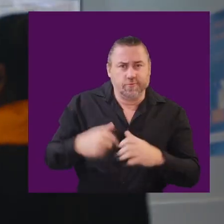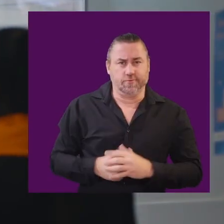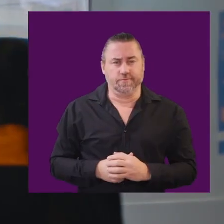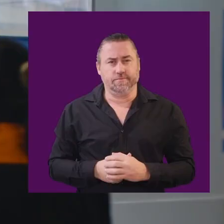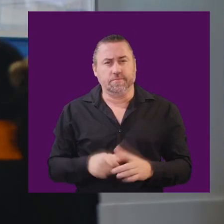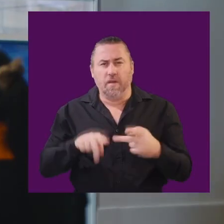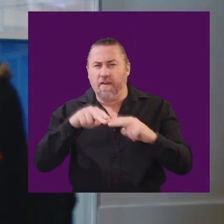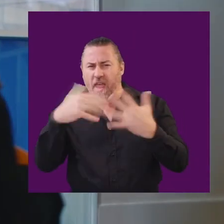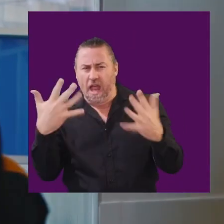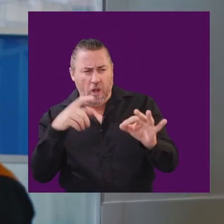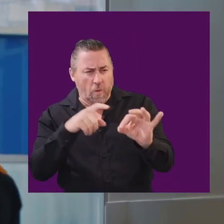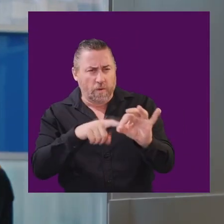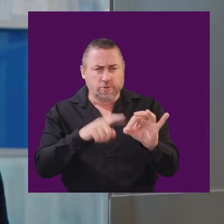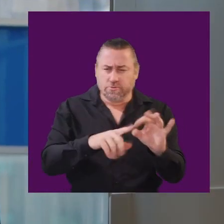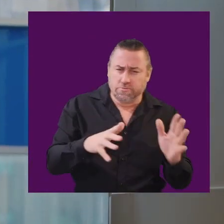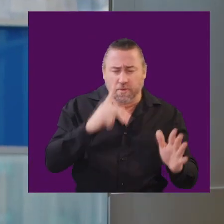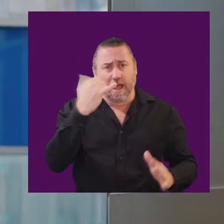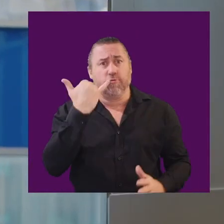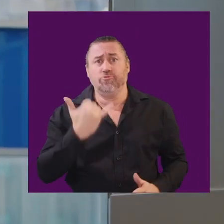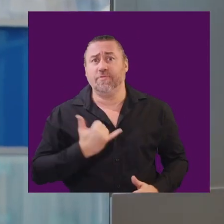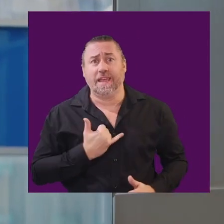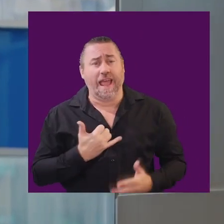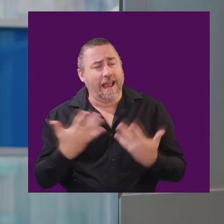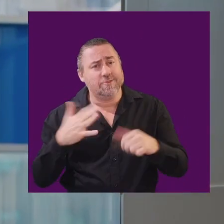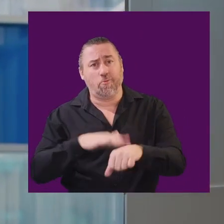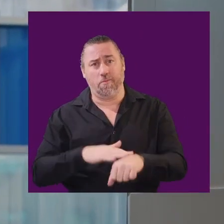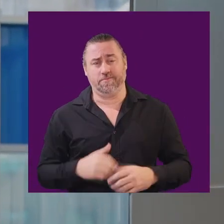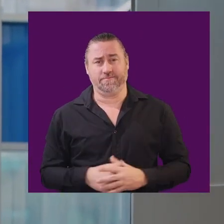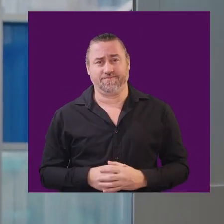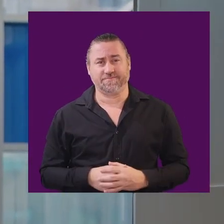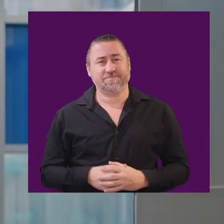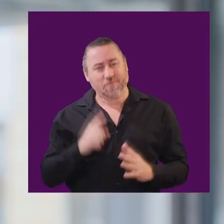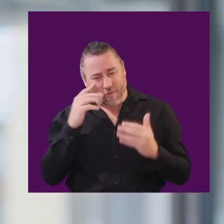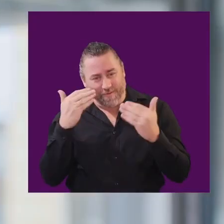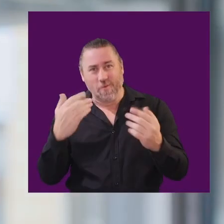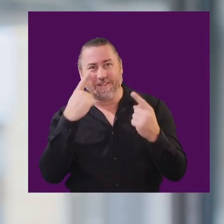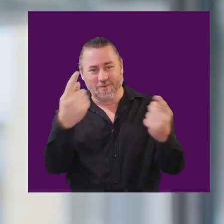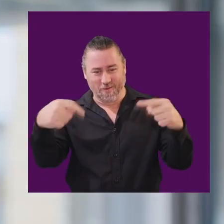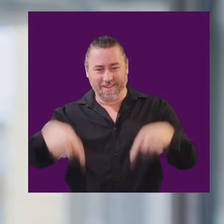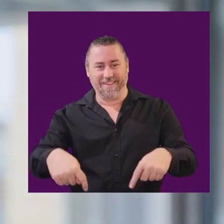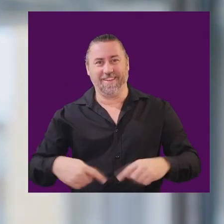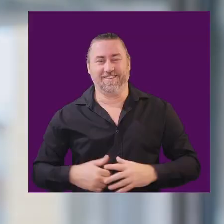you have any questions about visiting the clinic, please call us. We look forward to seeing you.